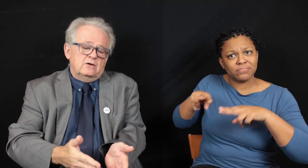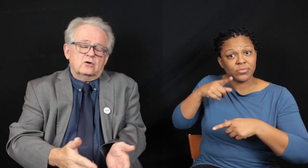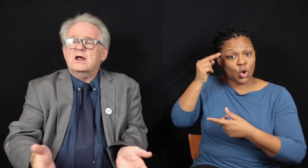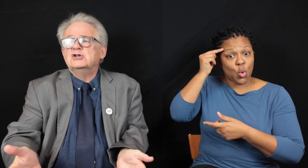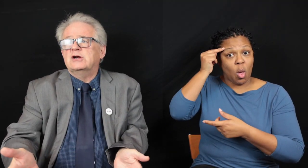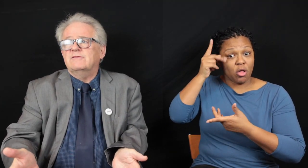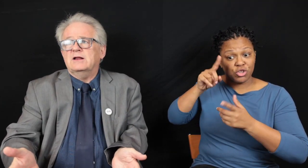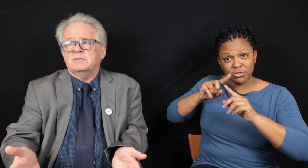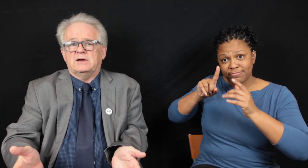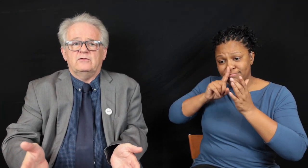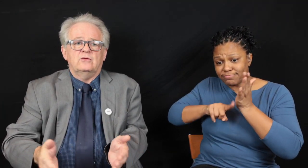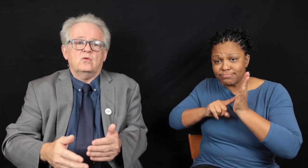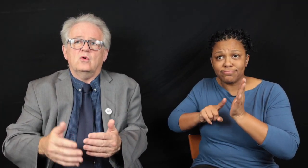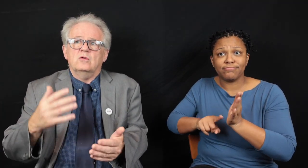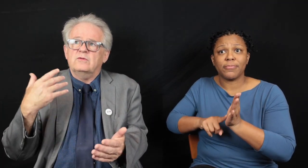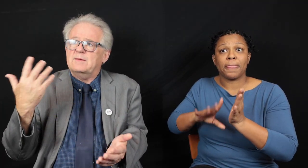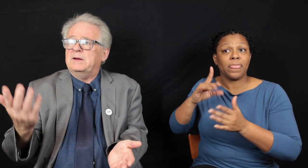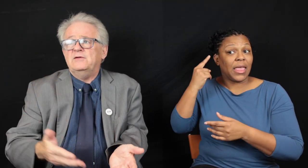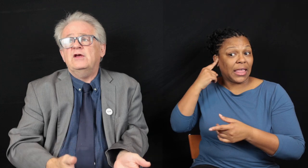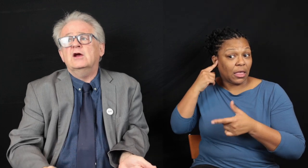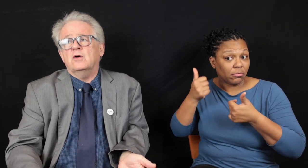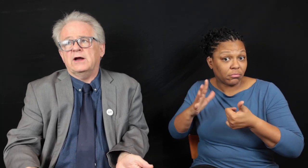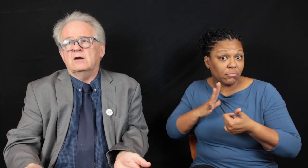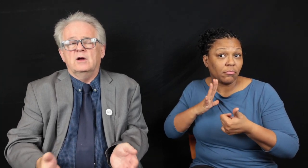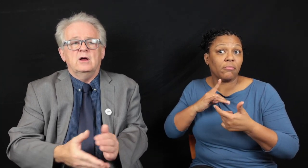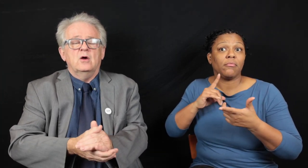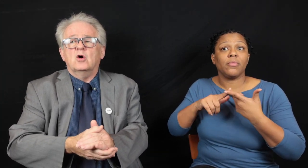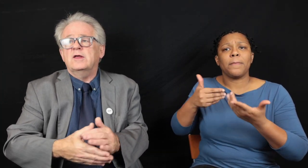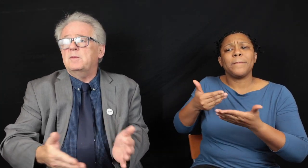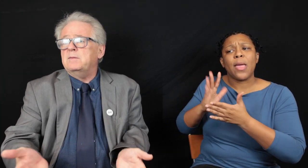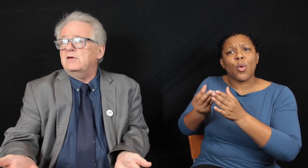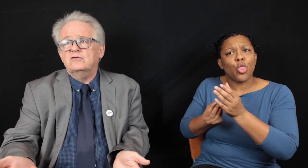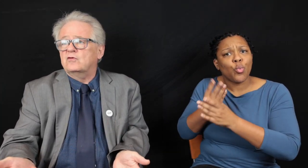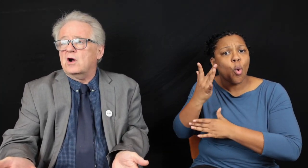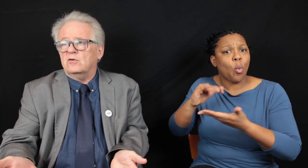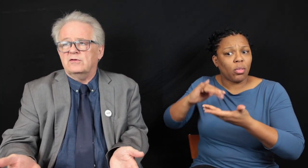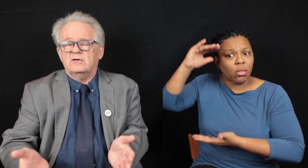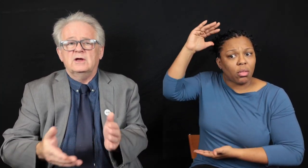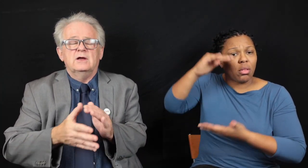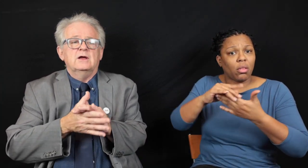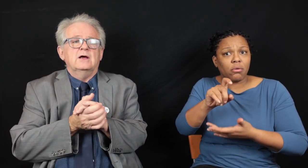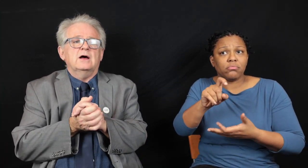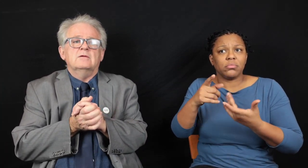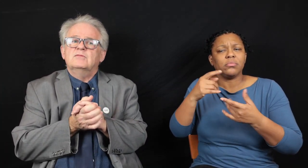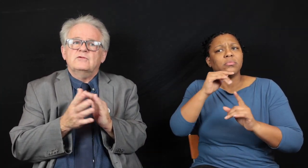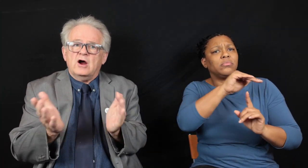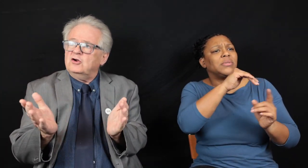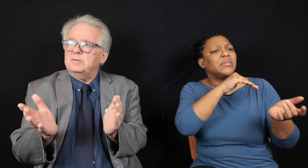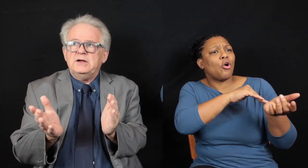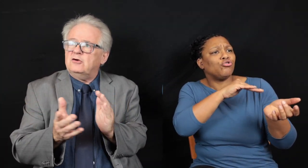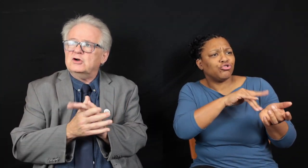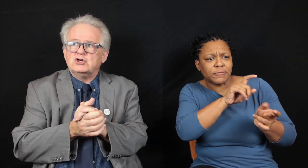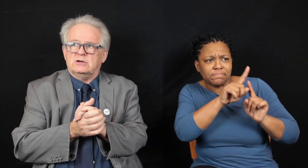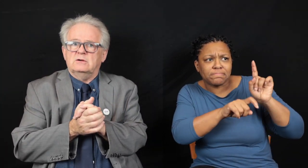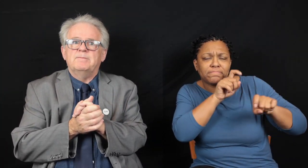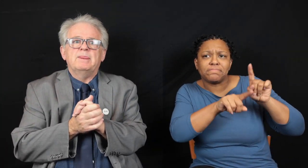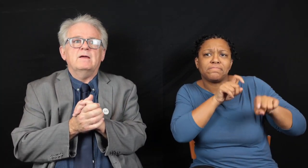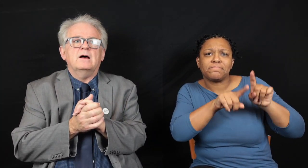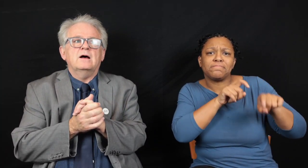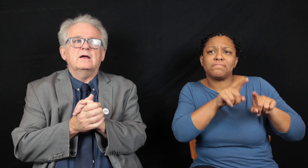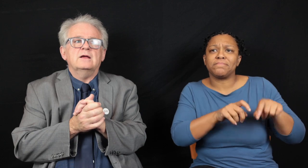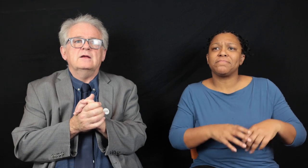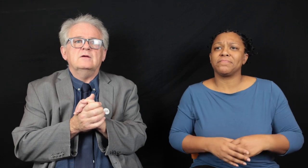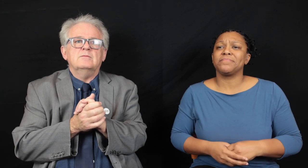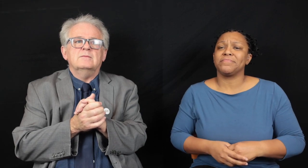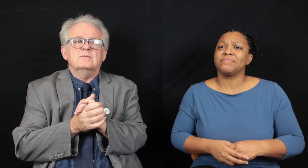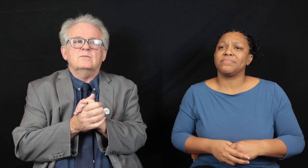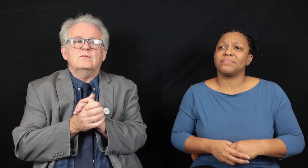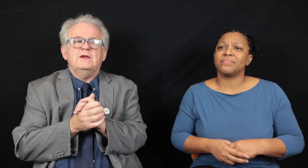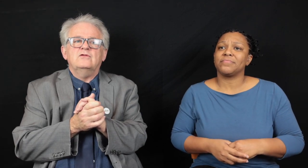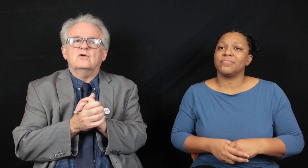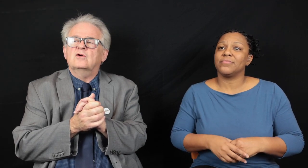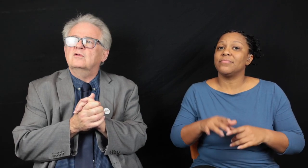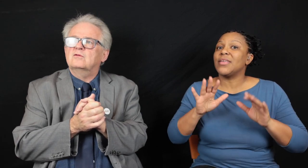neurologic development or that baby’s hearing or that baby’s growth. Talk to your pediatrician.